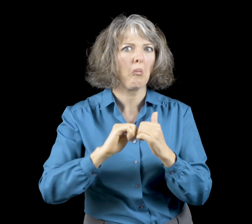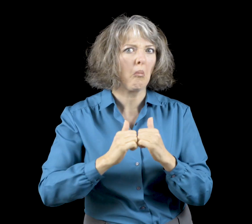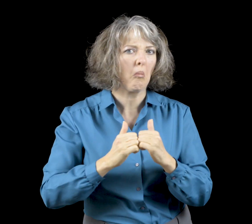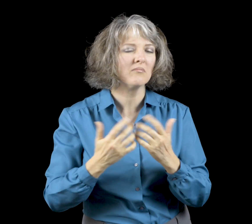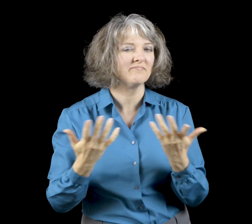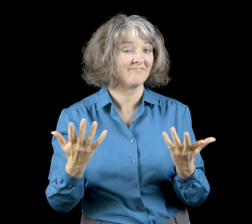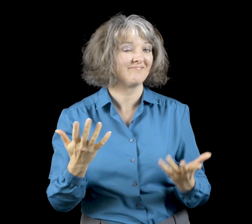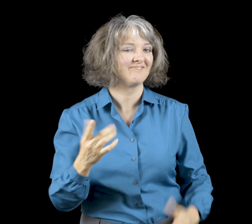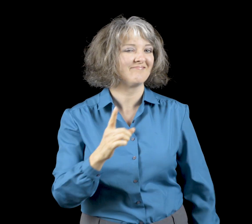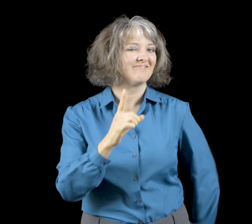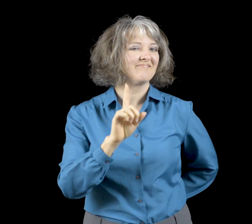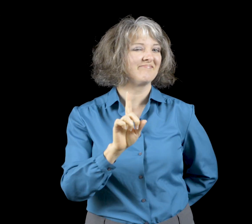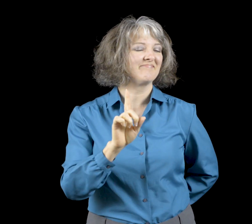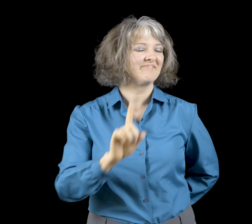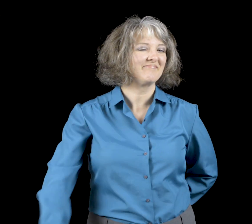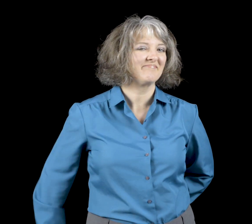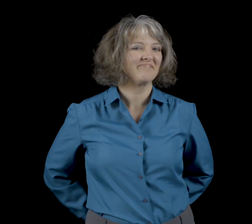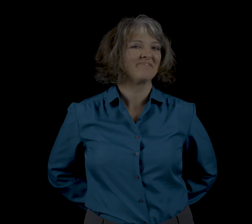How can this be? Just wait and you shall see!